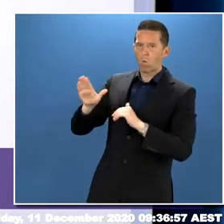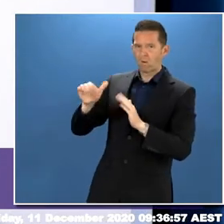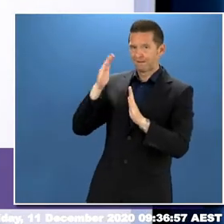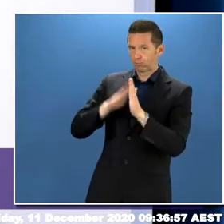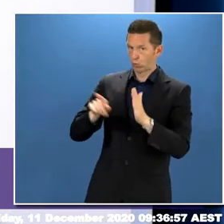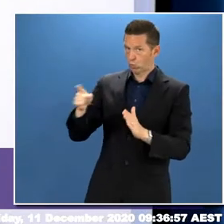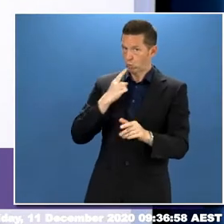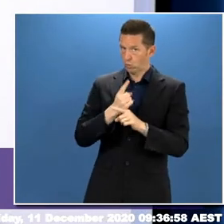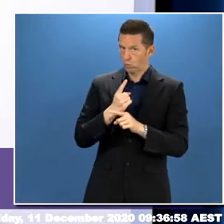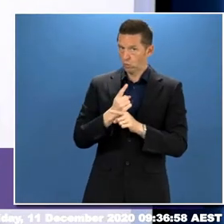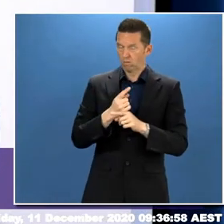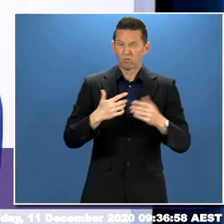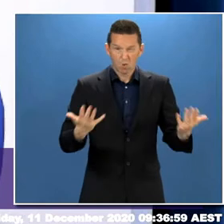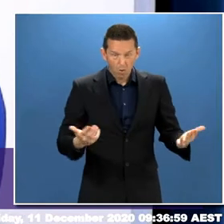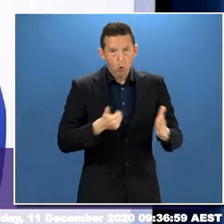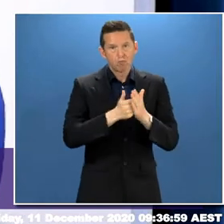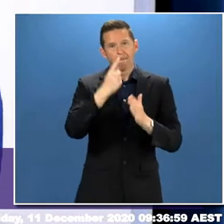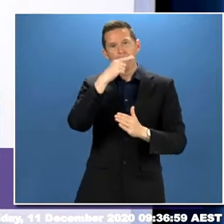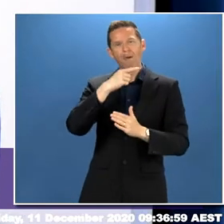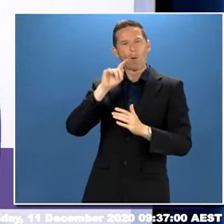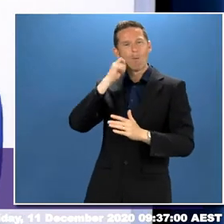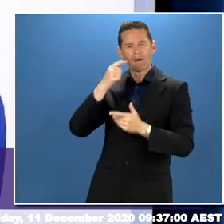So normally people ask you about your job and what you are doing and what the